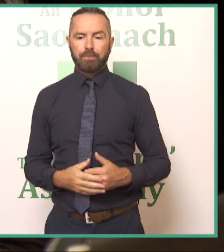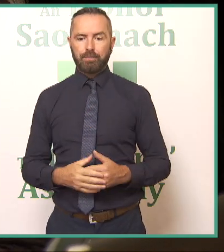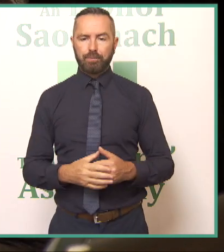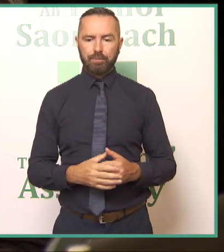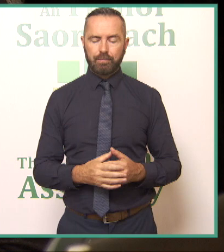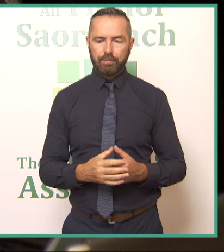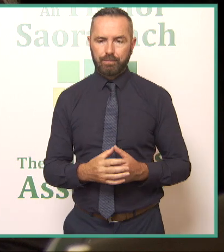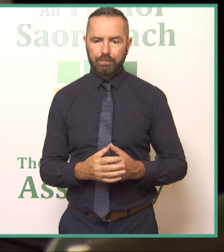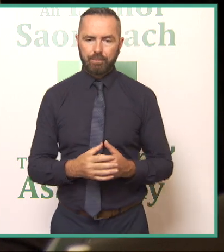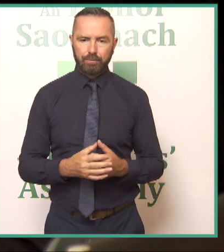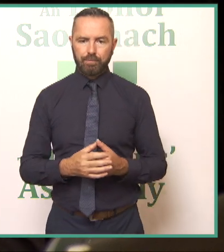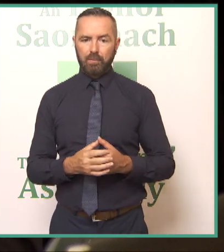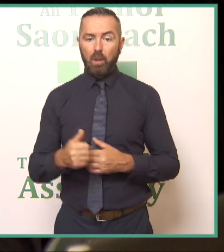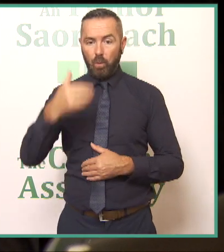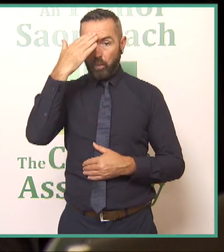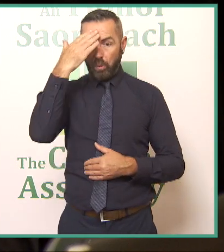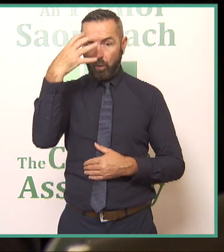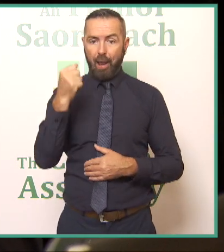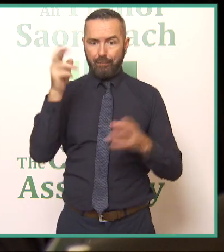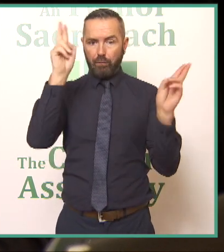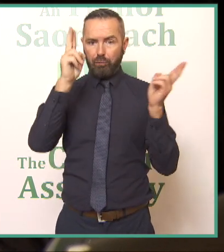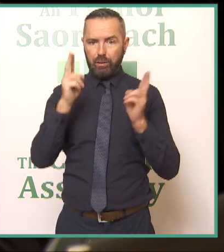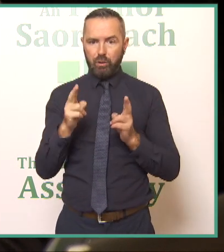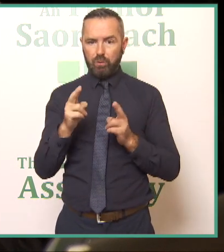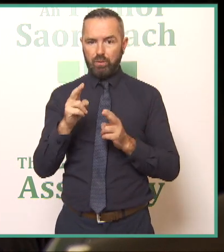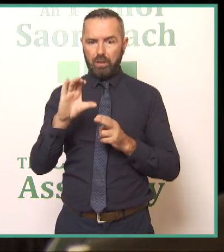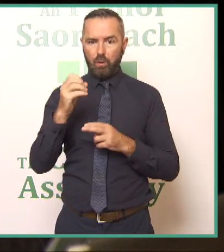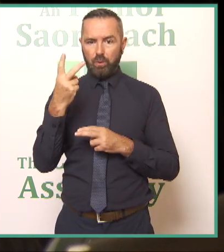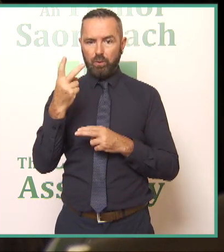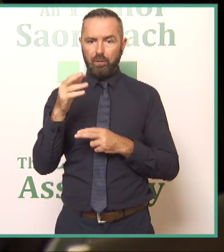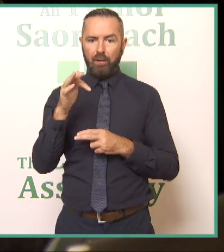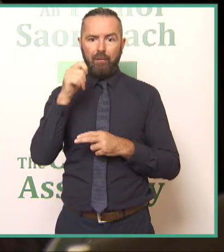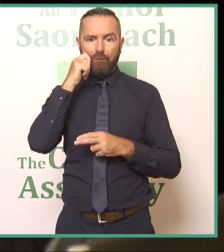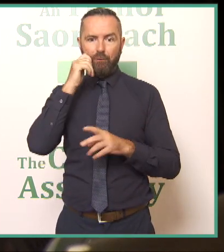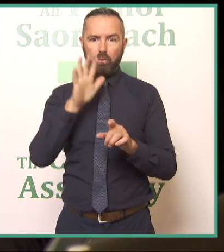um we we know that they reduced carbon footprint of the farm because we're reducing the amount of